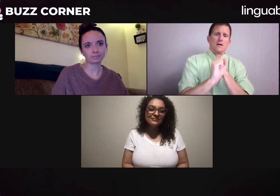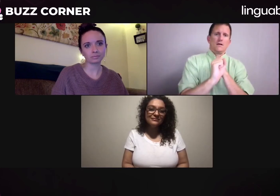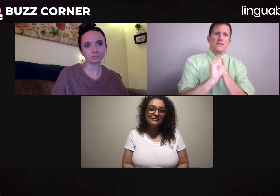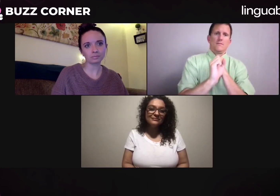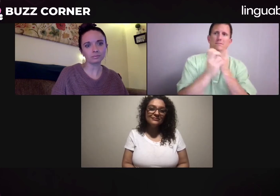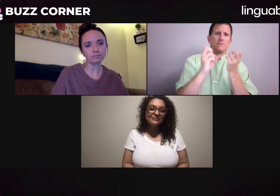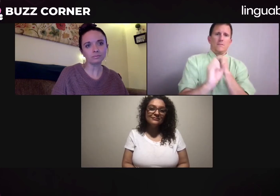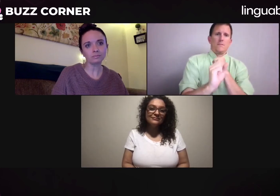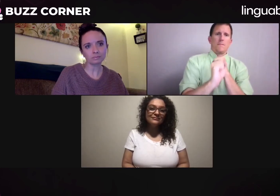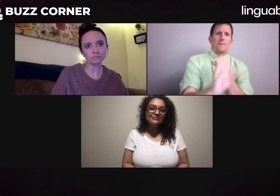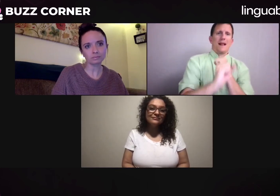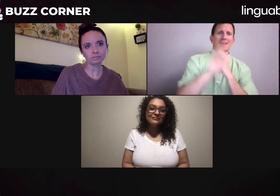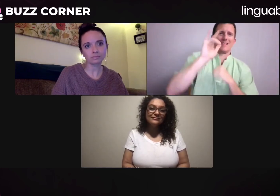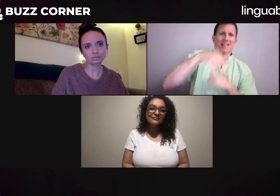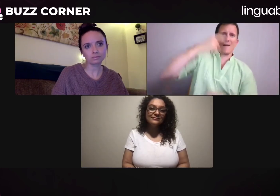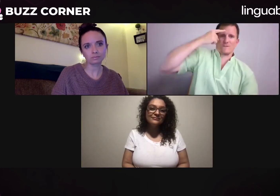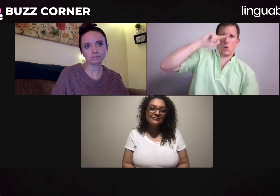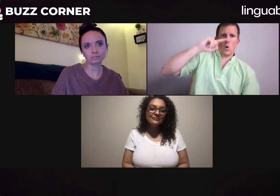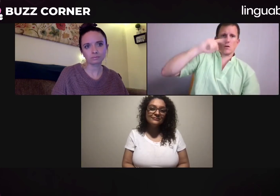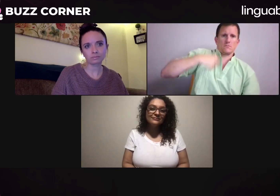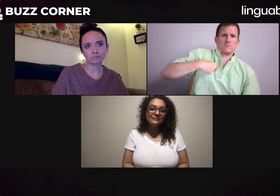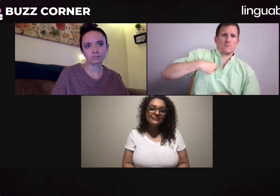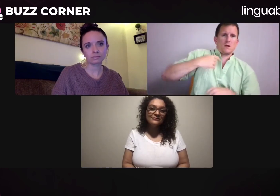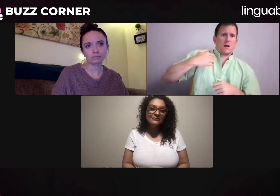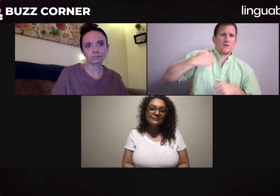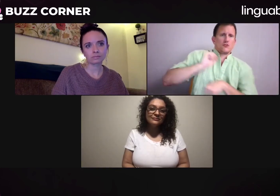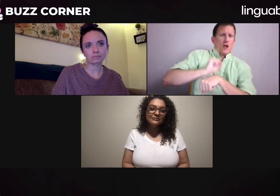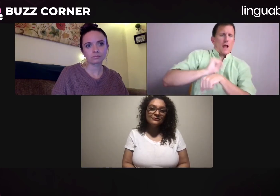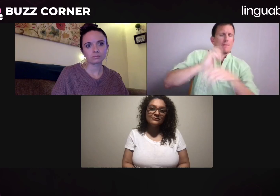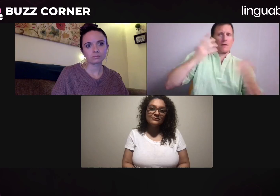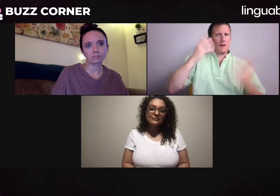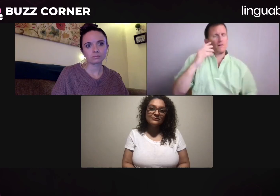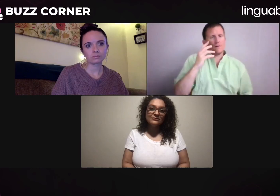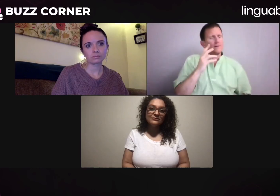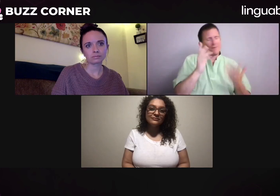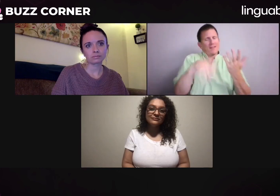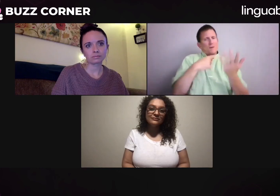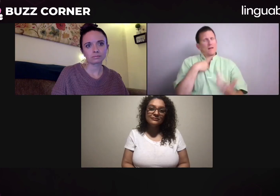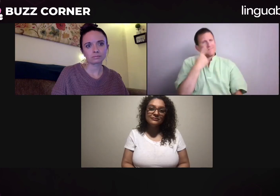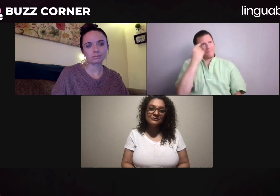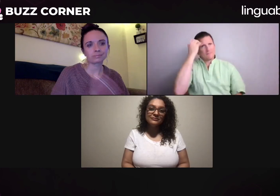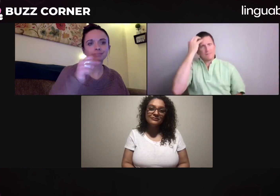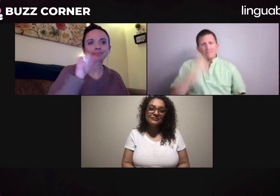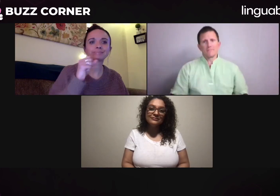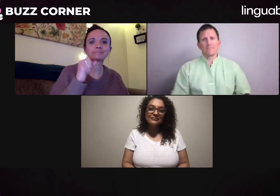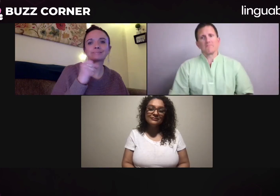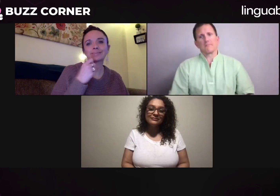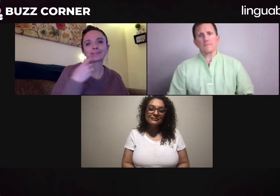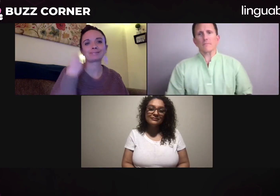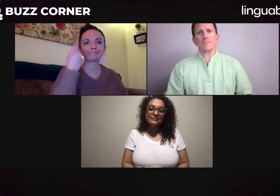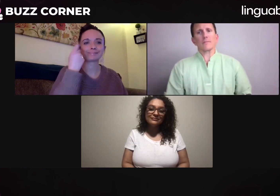How do I publicize that to get myself a job in that field? Right.